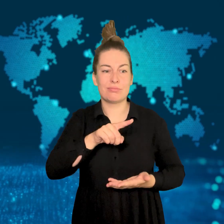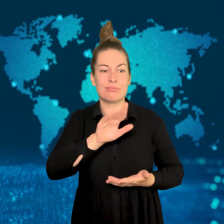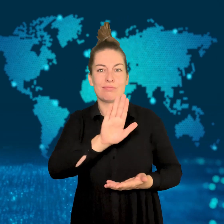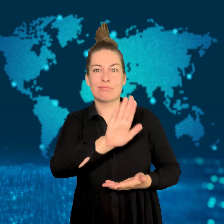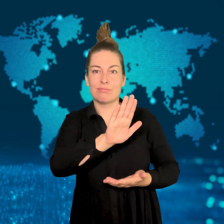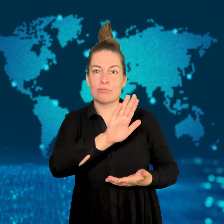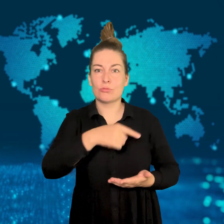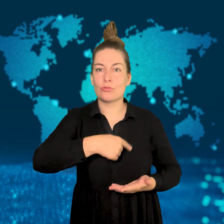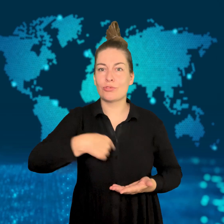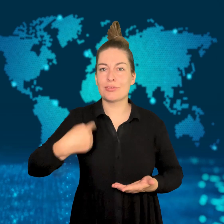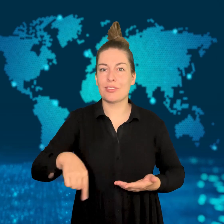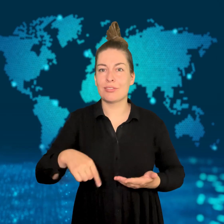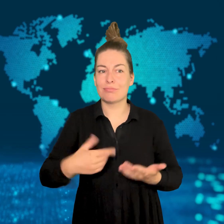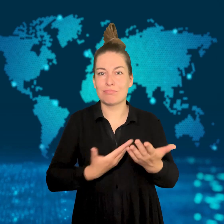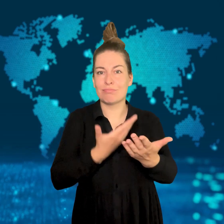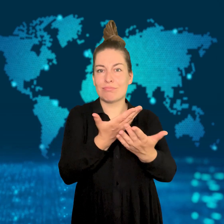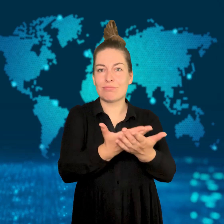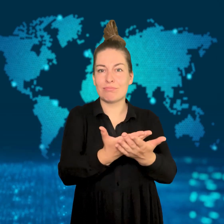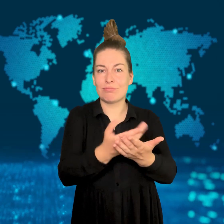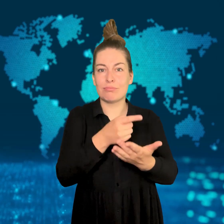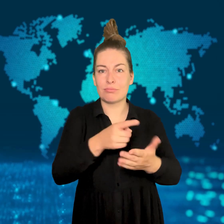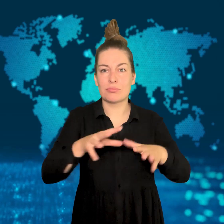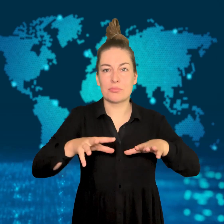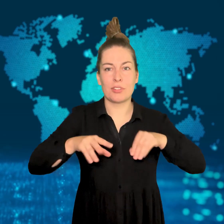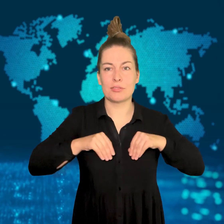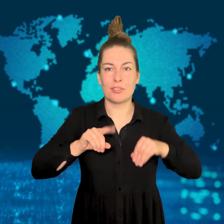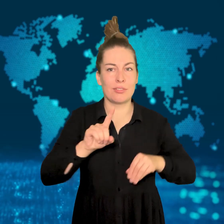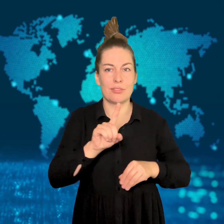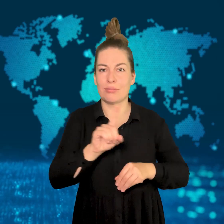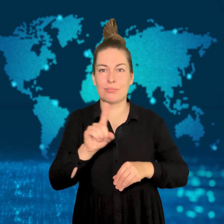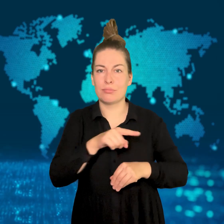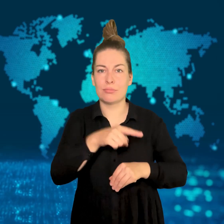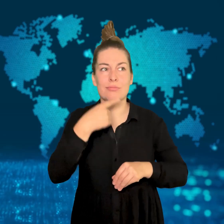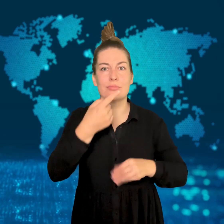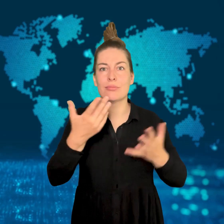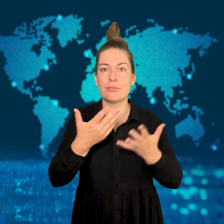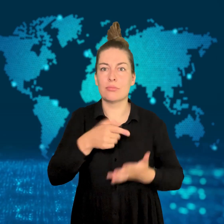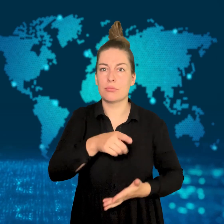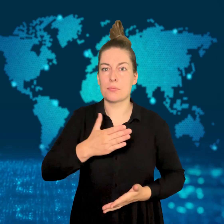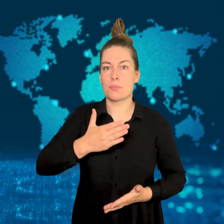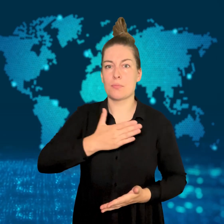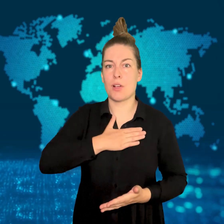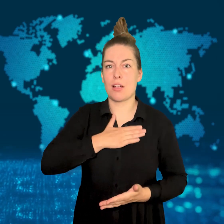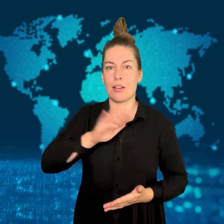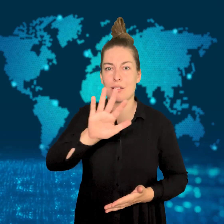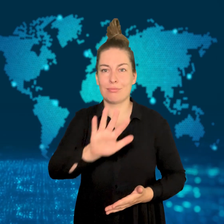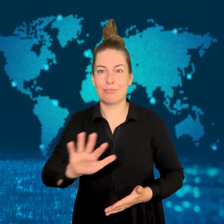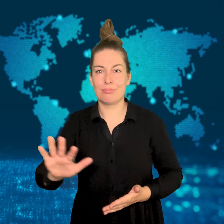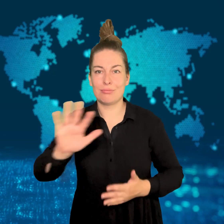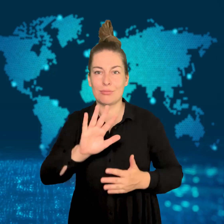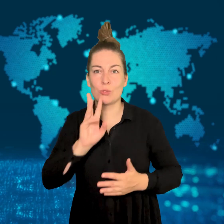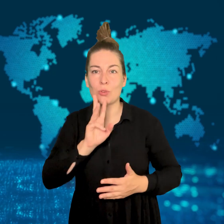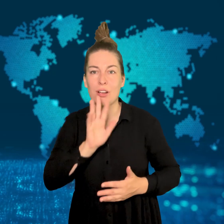No injuries were reported.